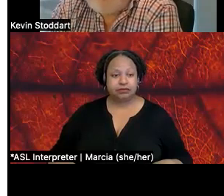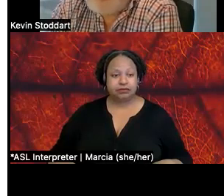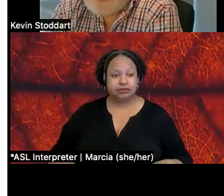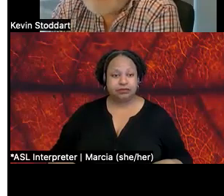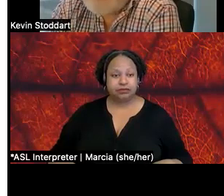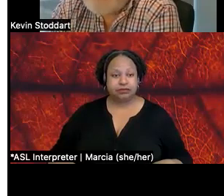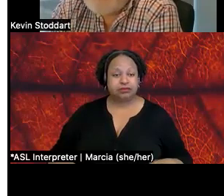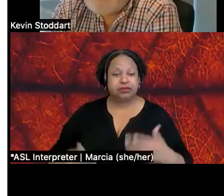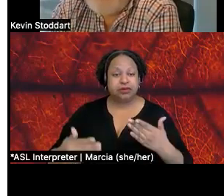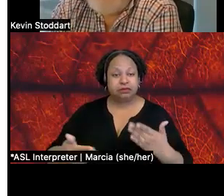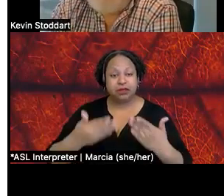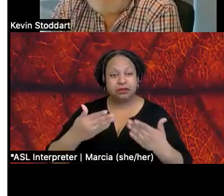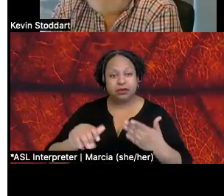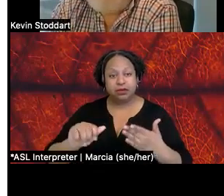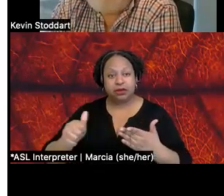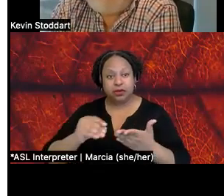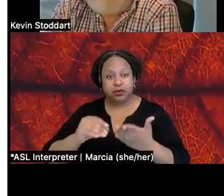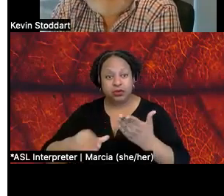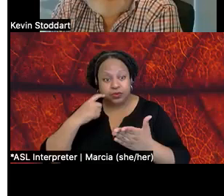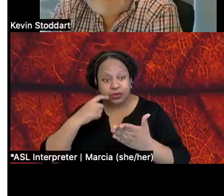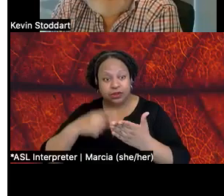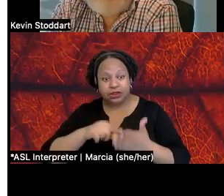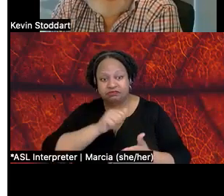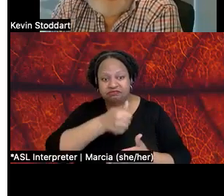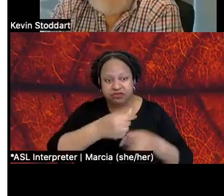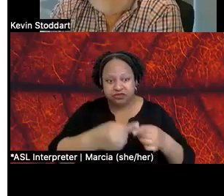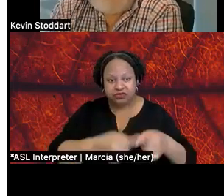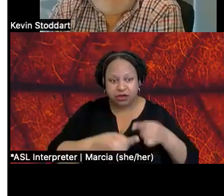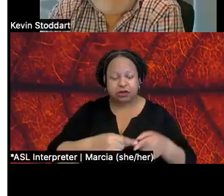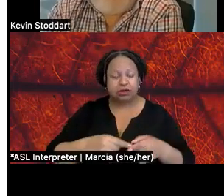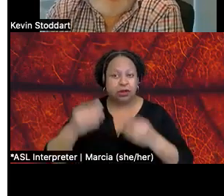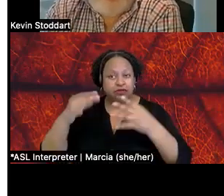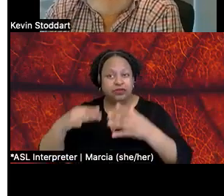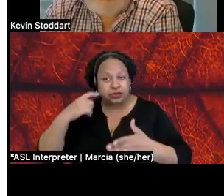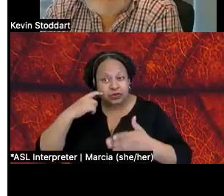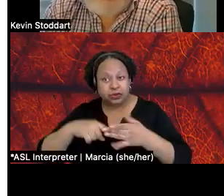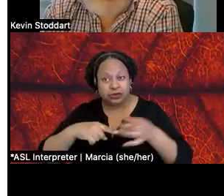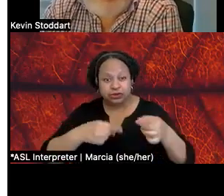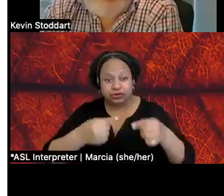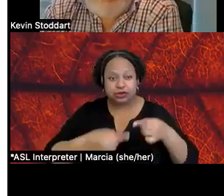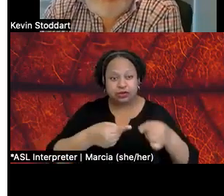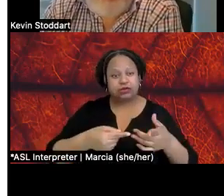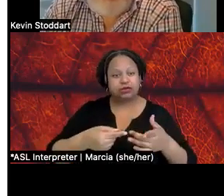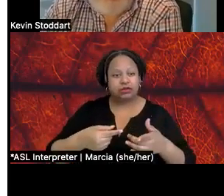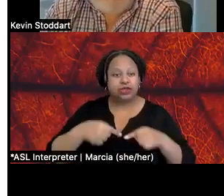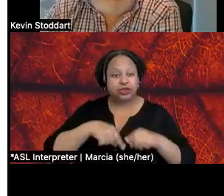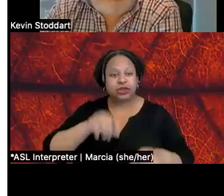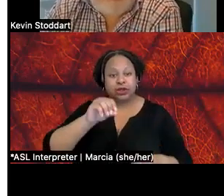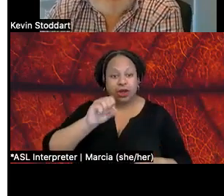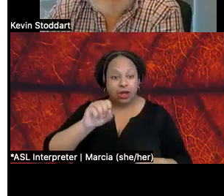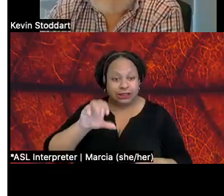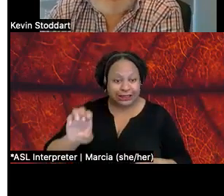in classes by professors during their OSCE’s or internships.